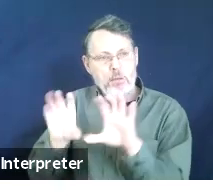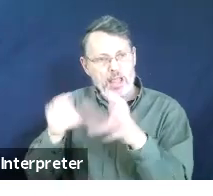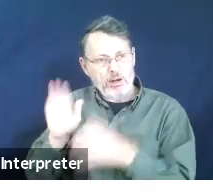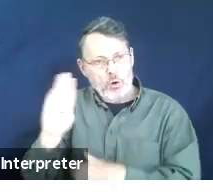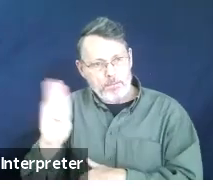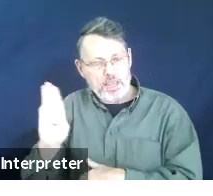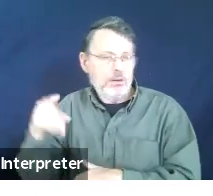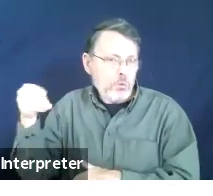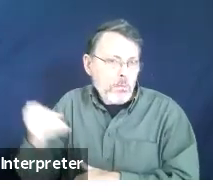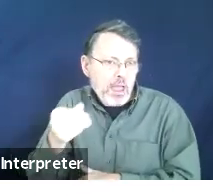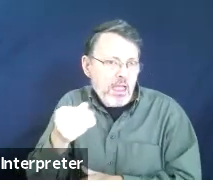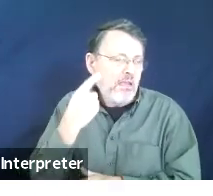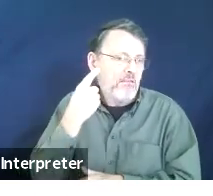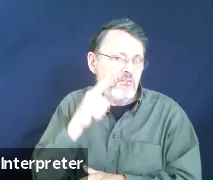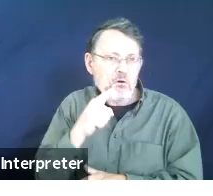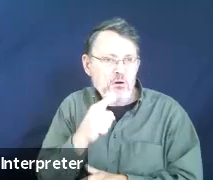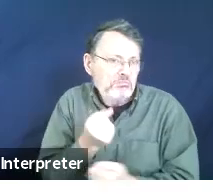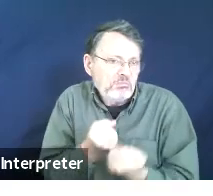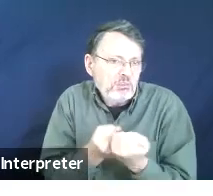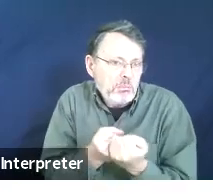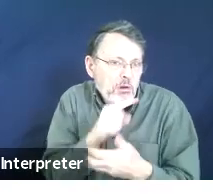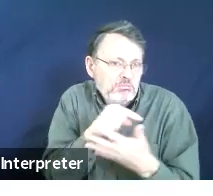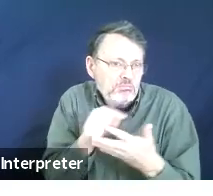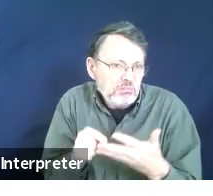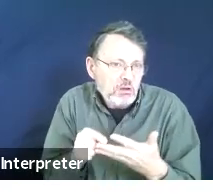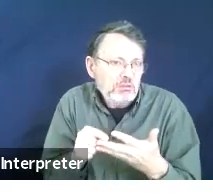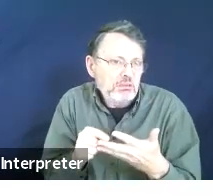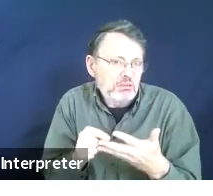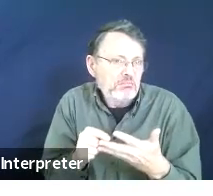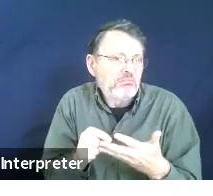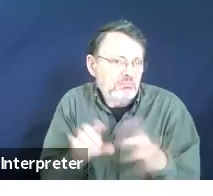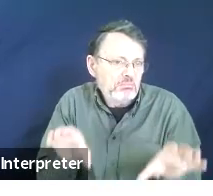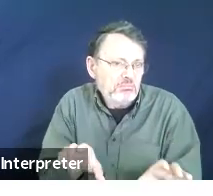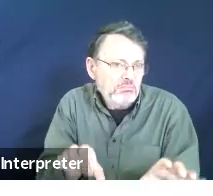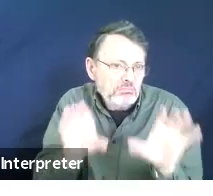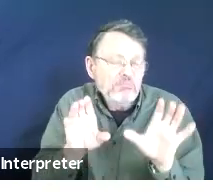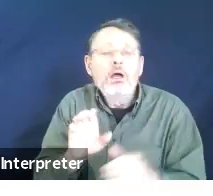pay for and support some of those activities. The Office of Disability Integration and Coordination,